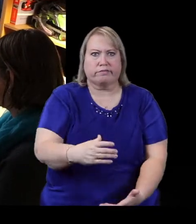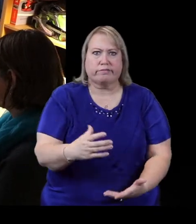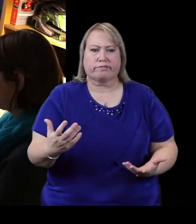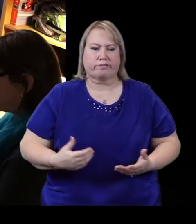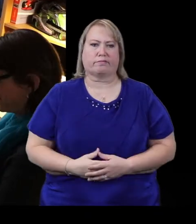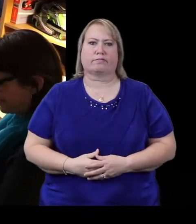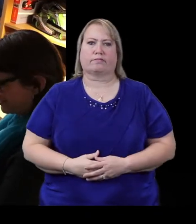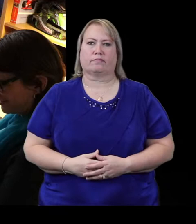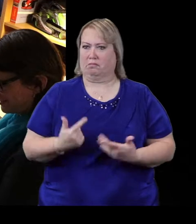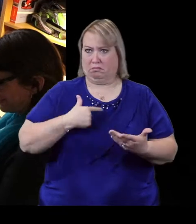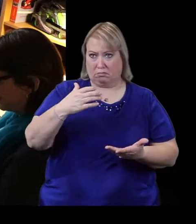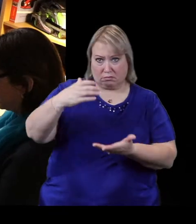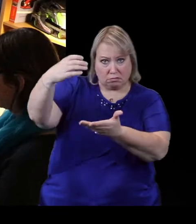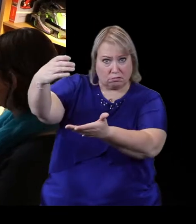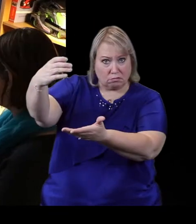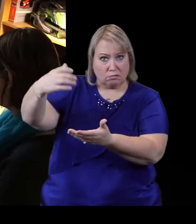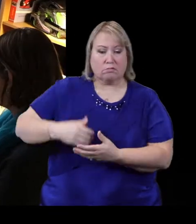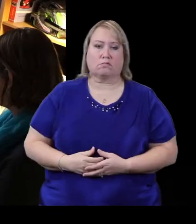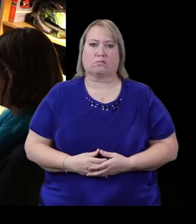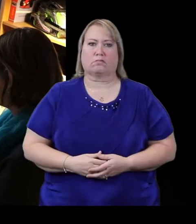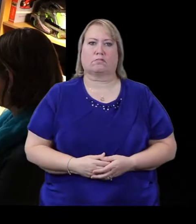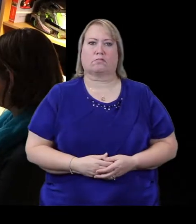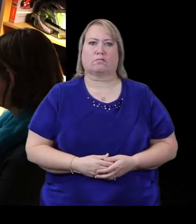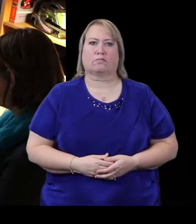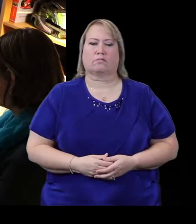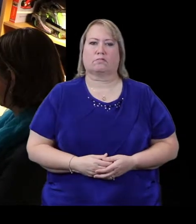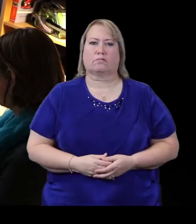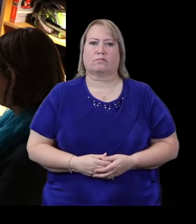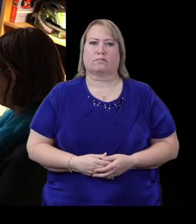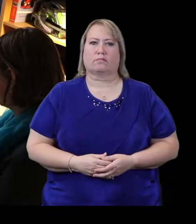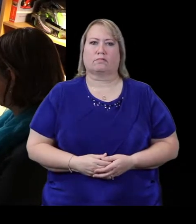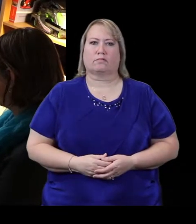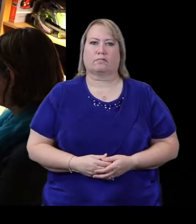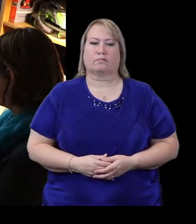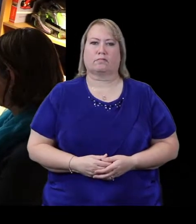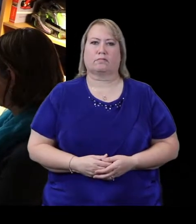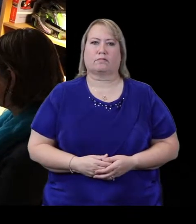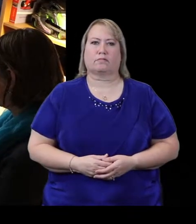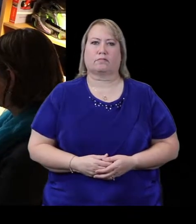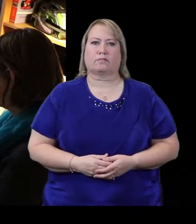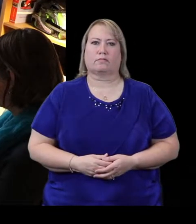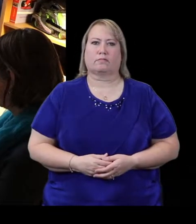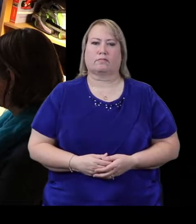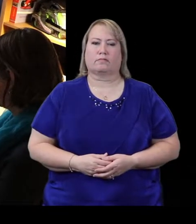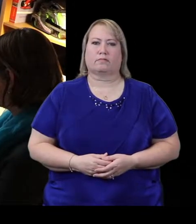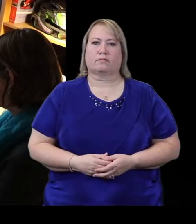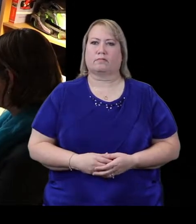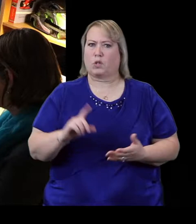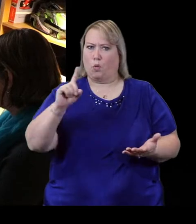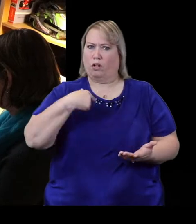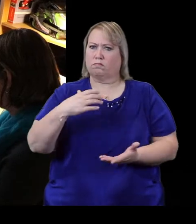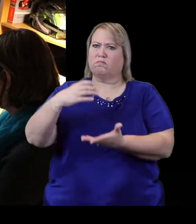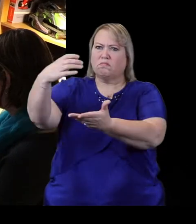Can I put it there? [ Background sounds ] Where am I going to put it? He won't go.